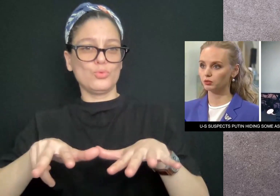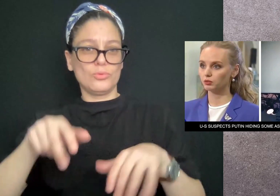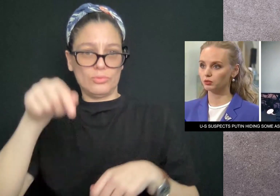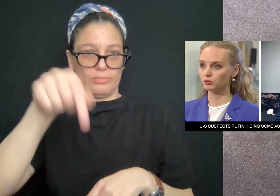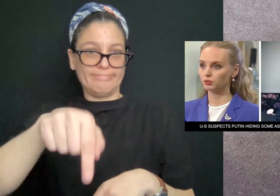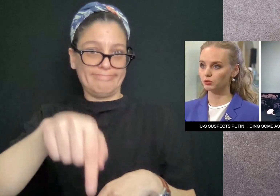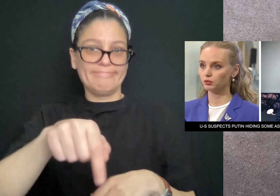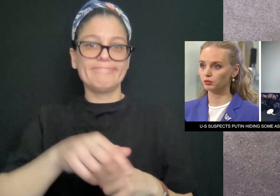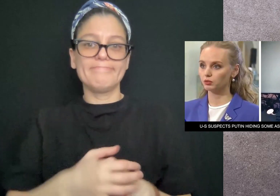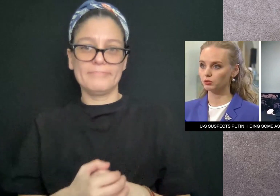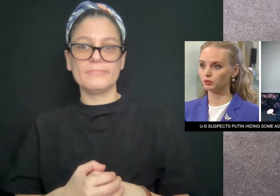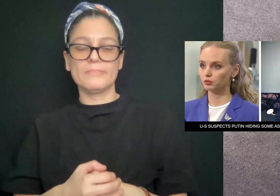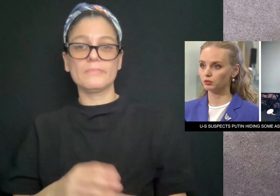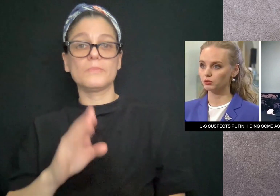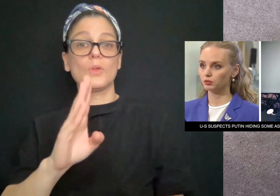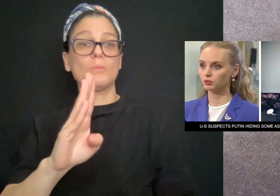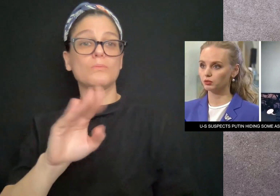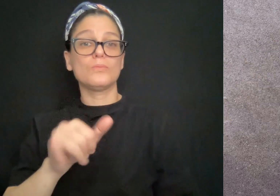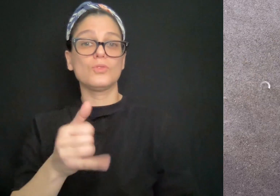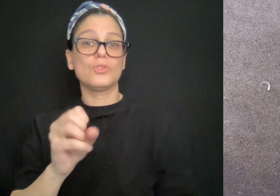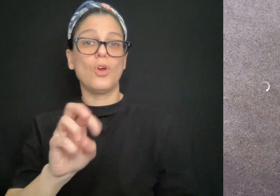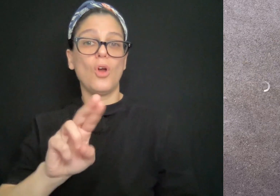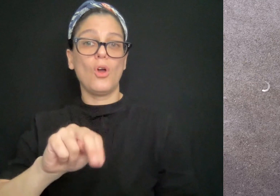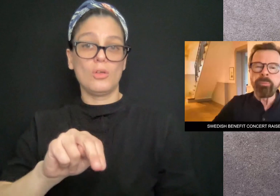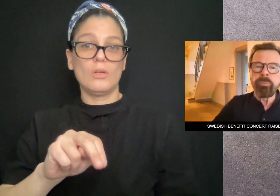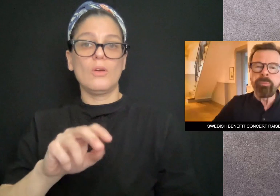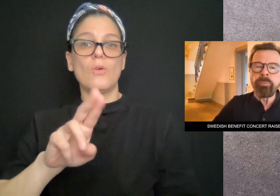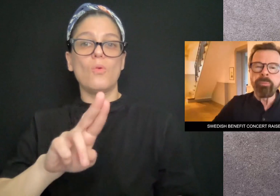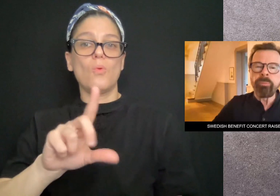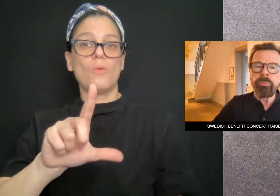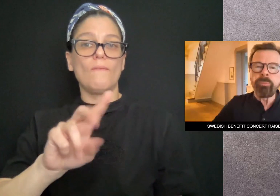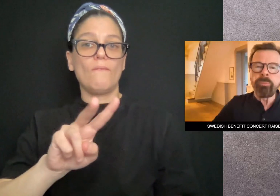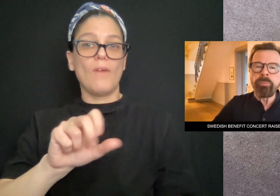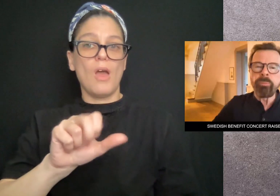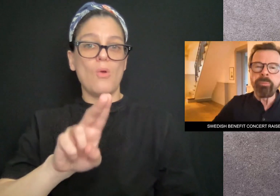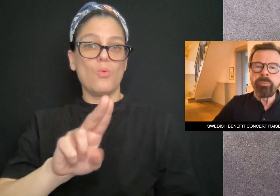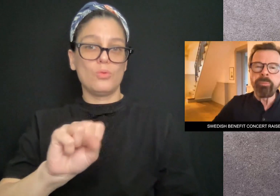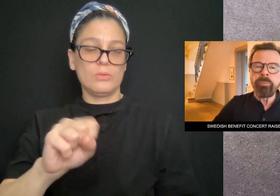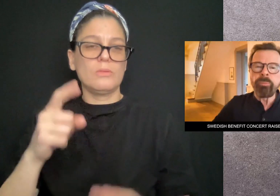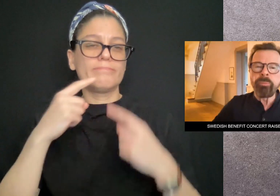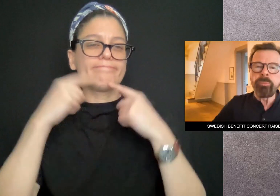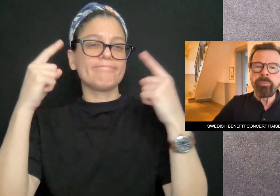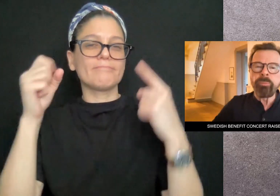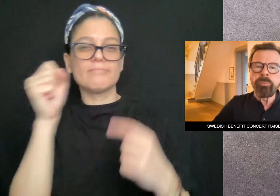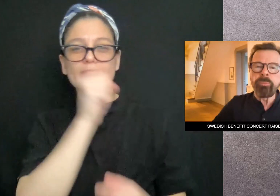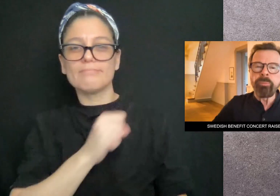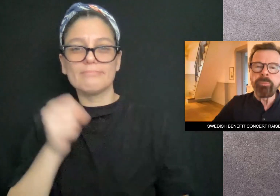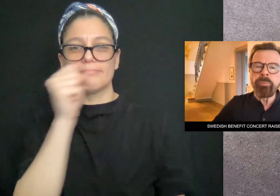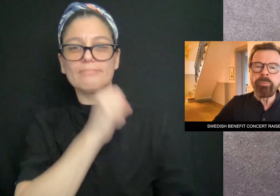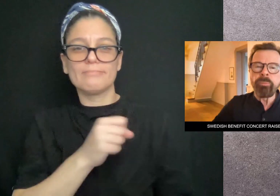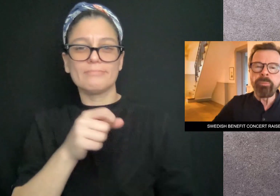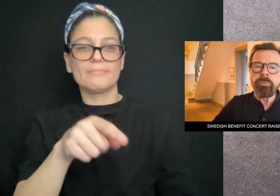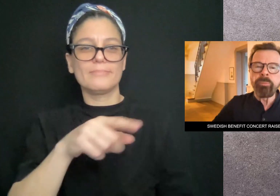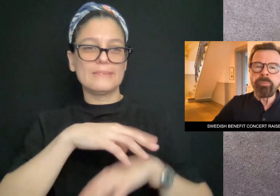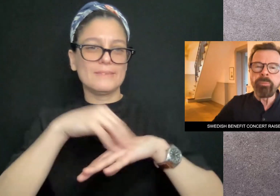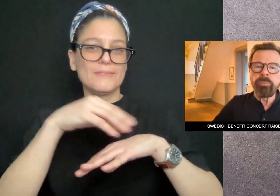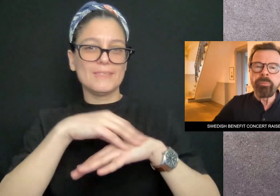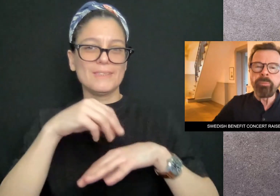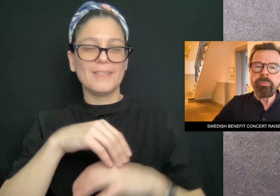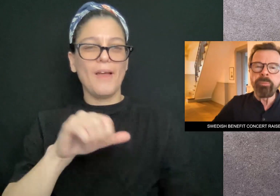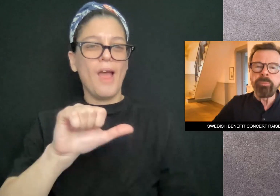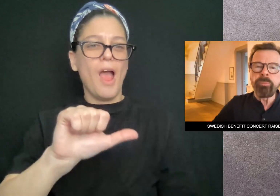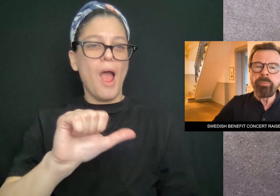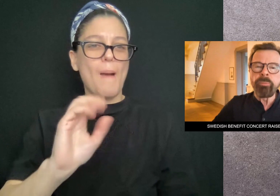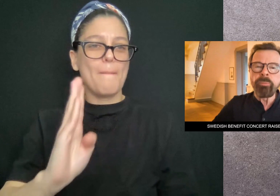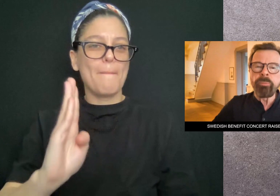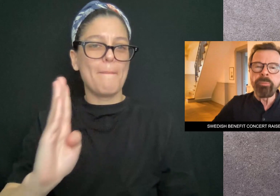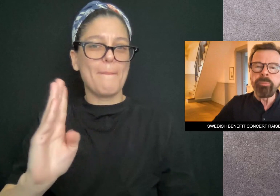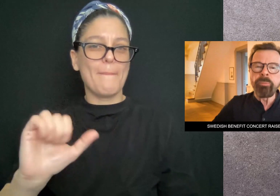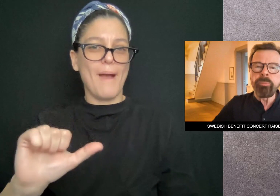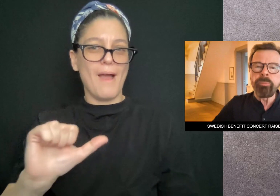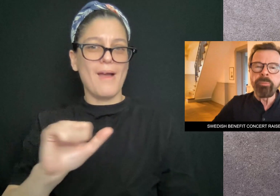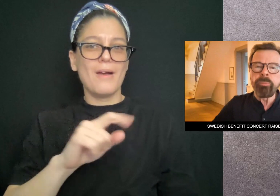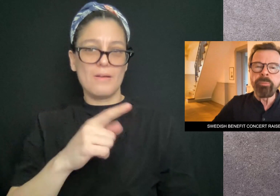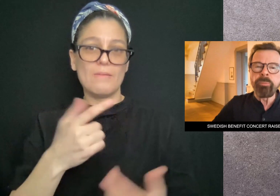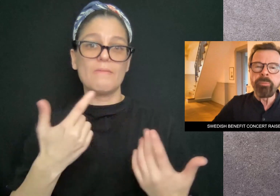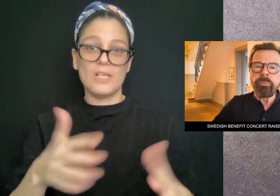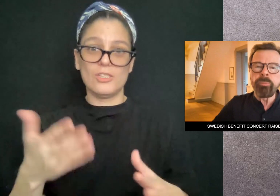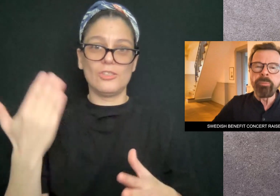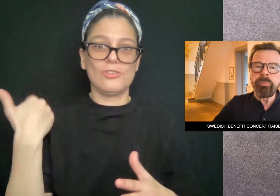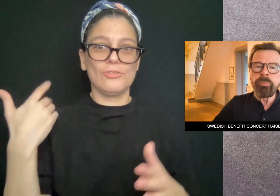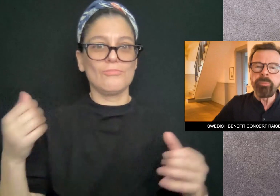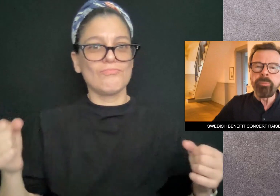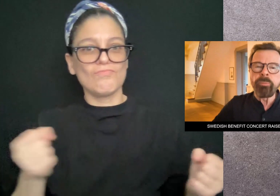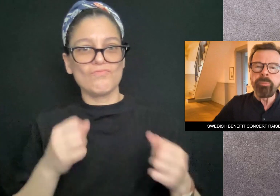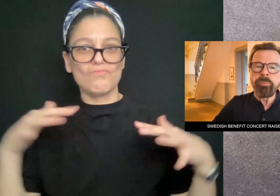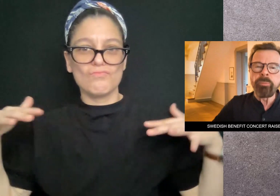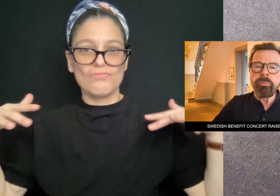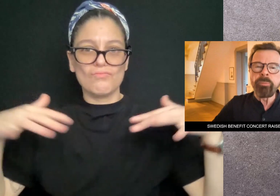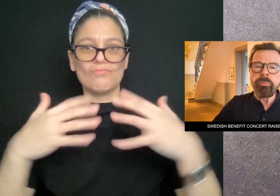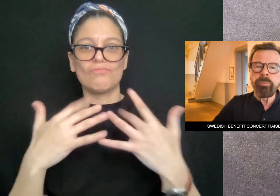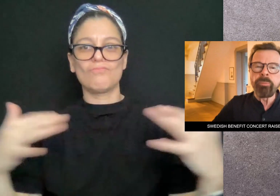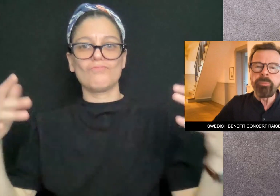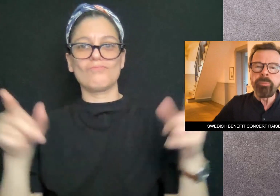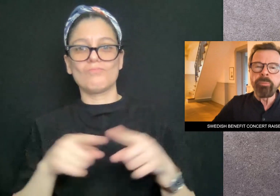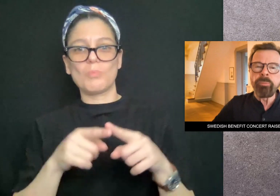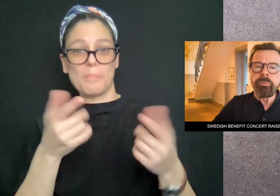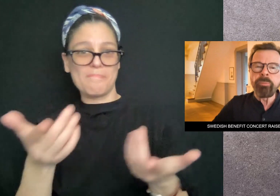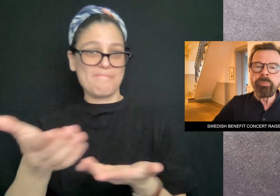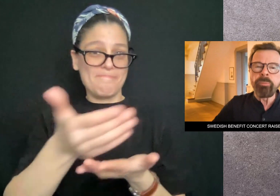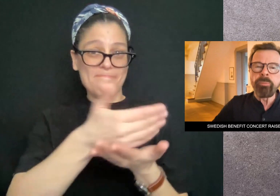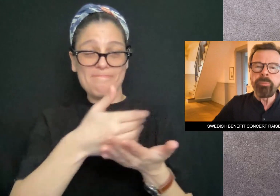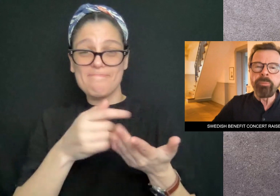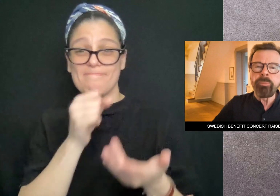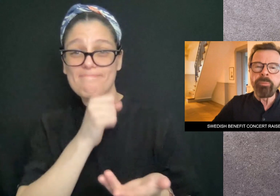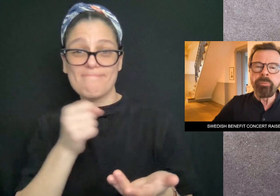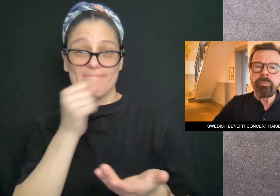coal will take effect in August Bjorn Ulvaeus the founding member of the sweetest